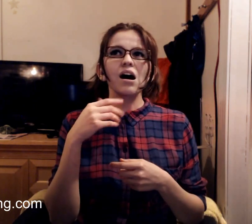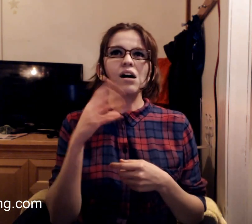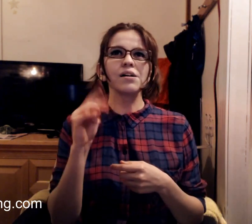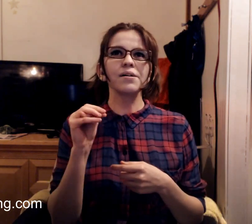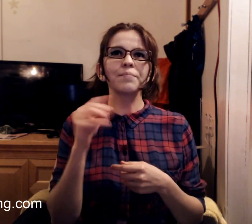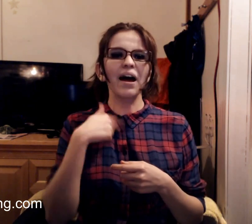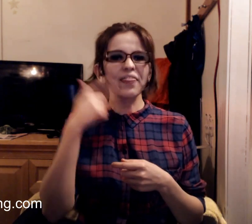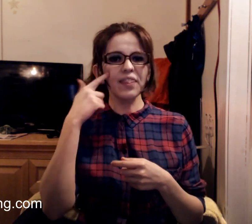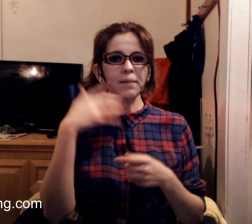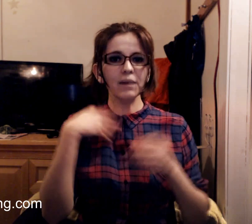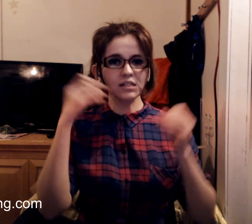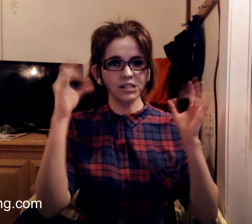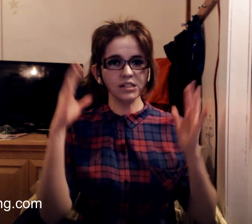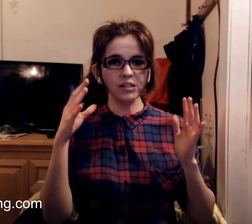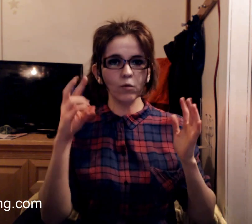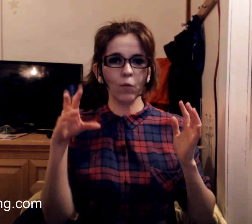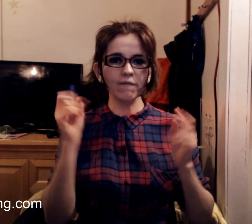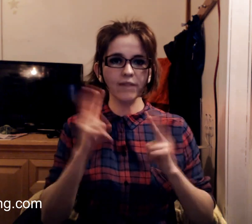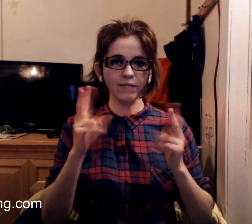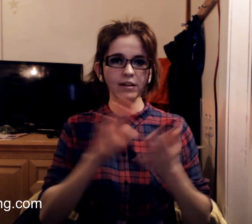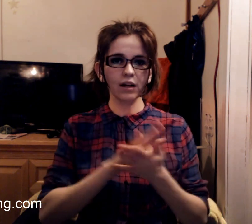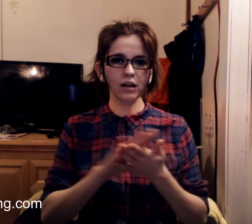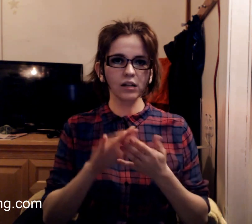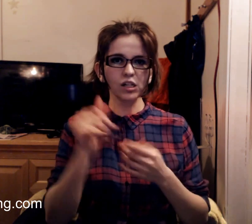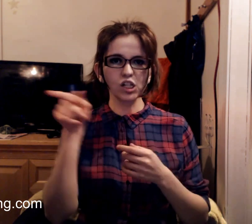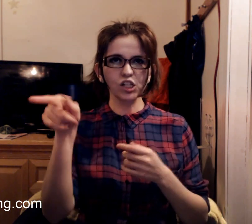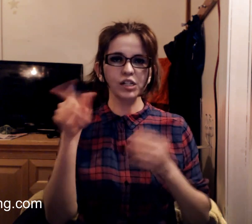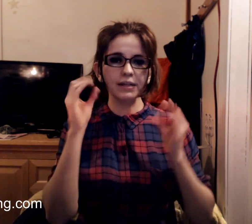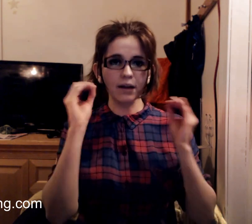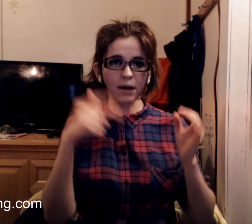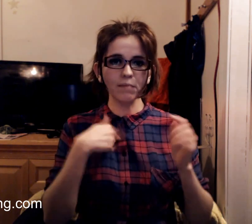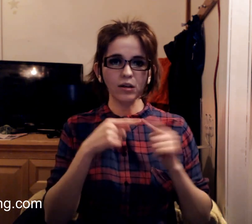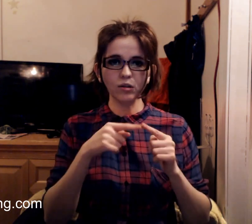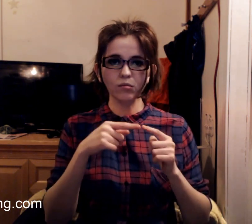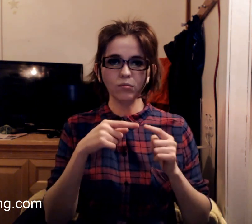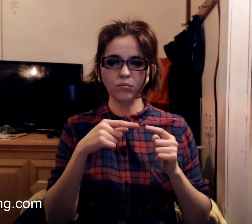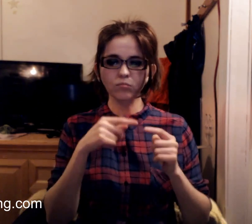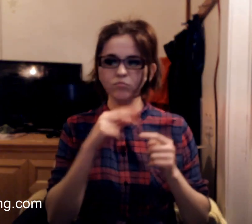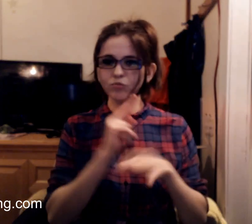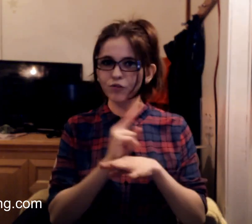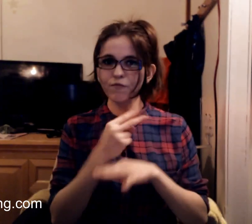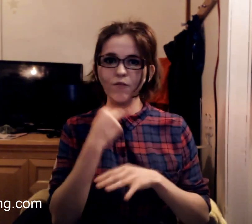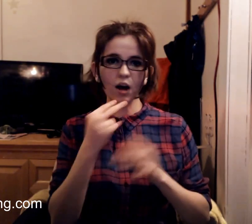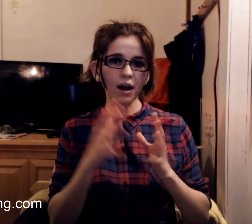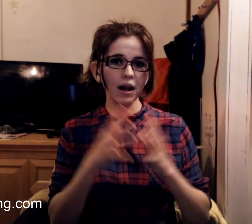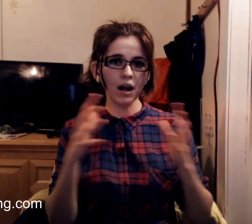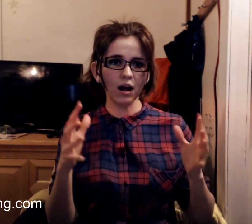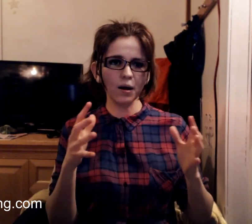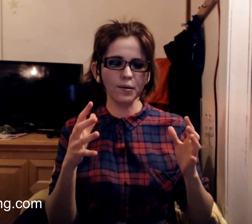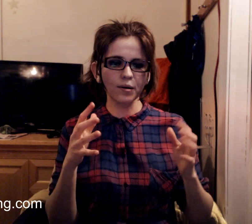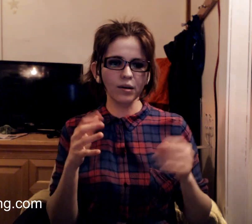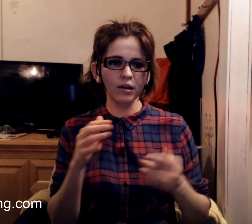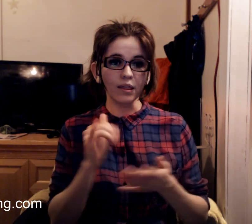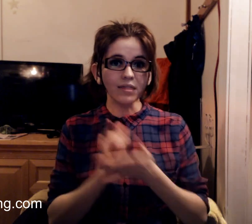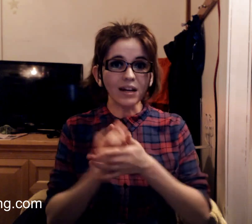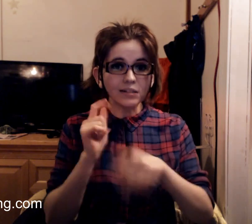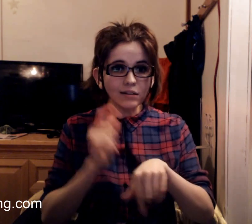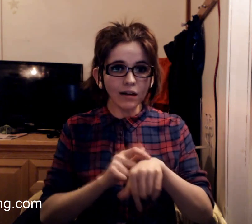Um, I think my teacher was very nice. She taught me to use my voice a lot at that time -